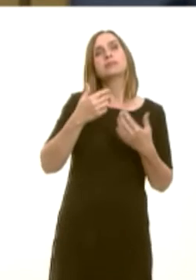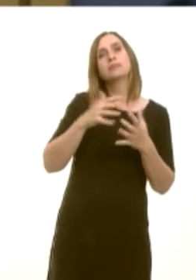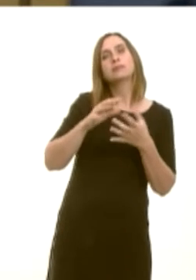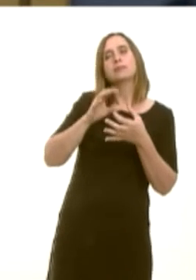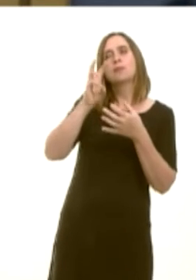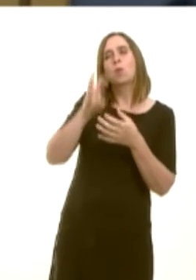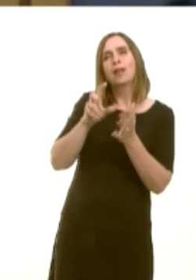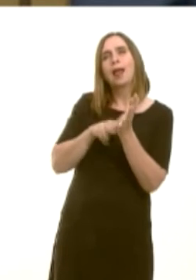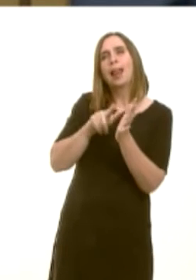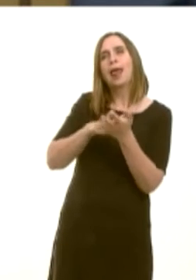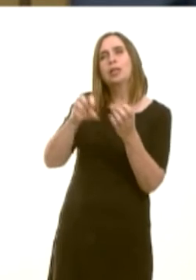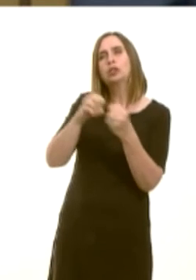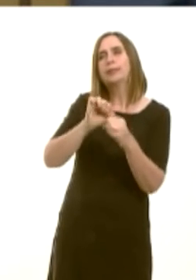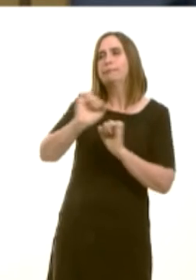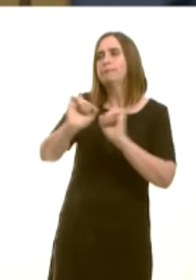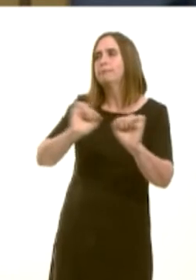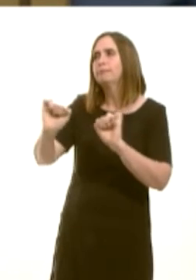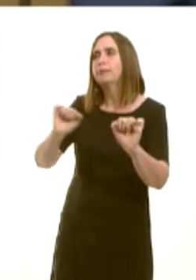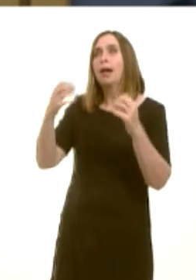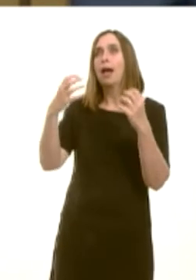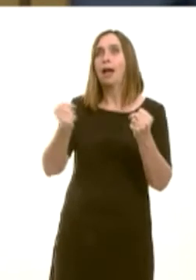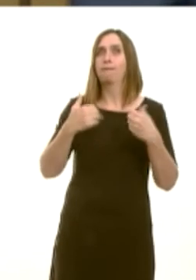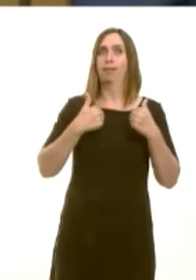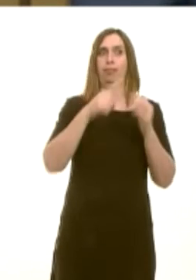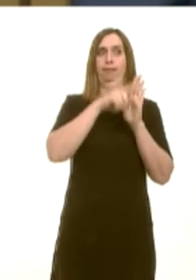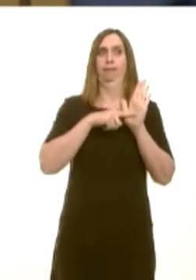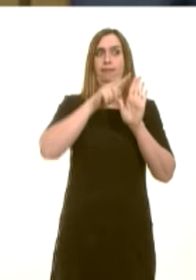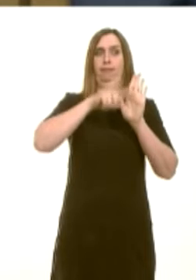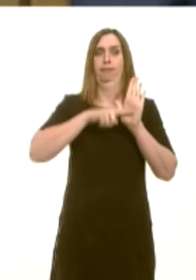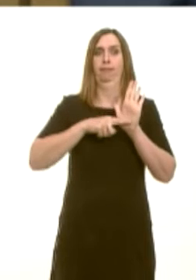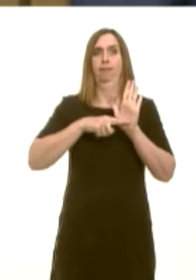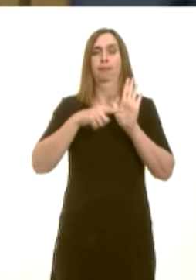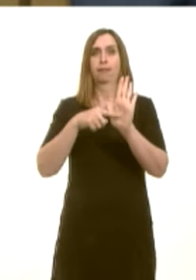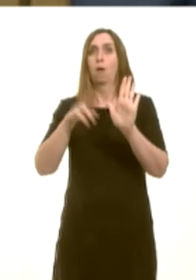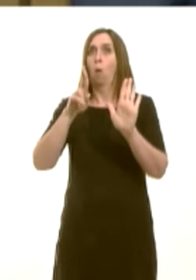delivering against the obesity pathway and hope to see clear progress on last year. We